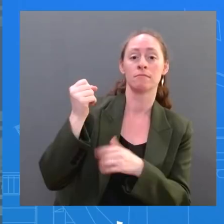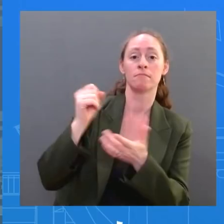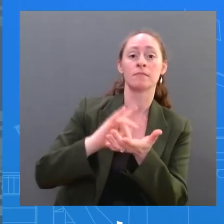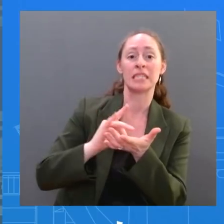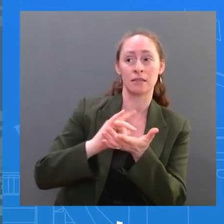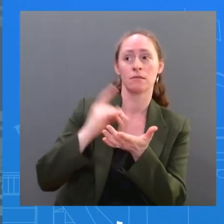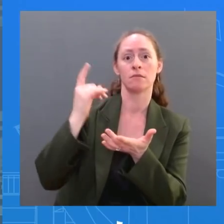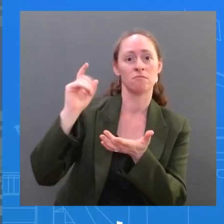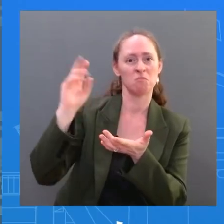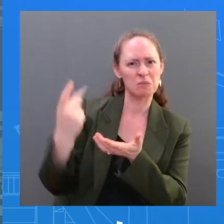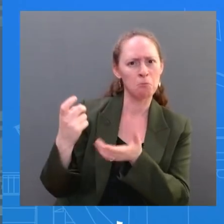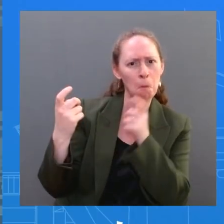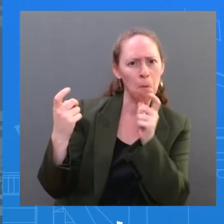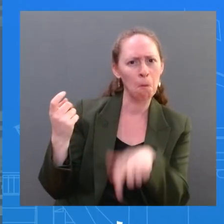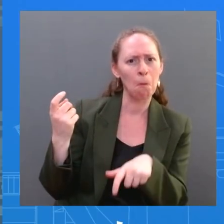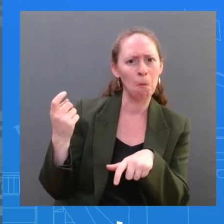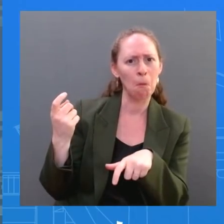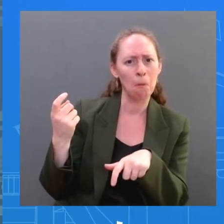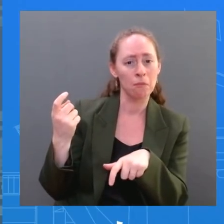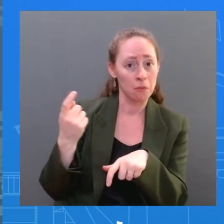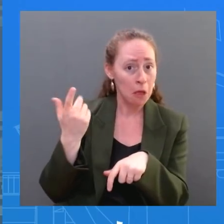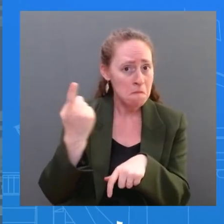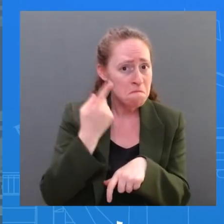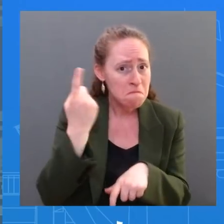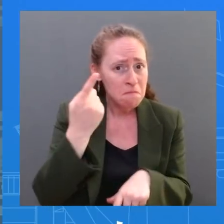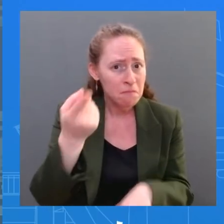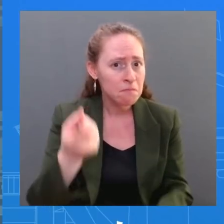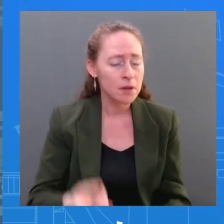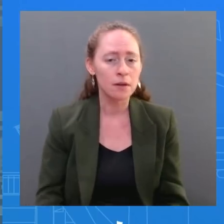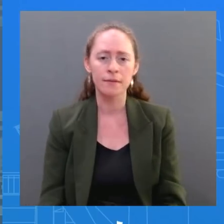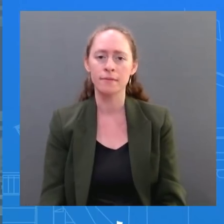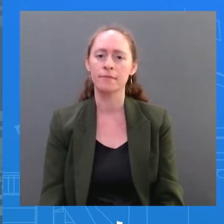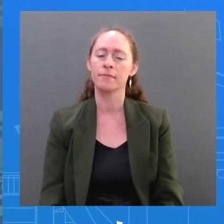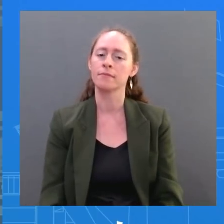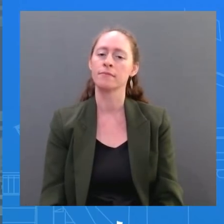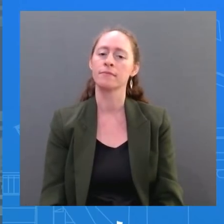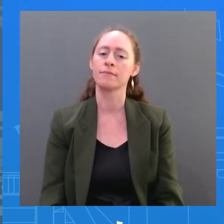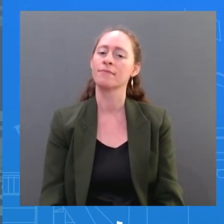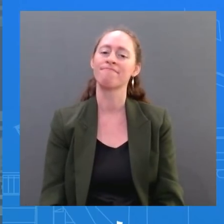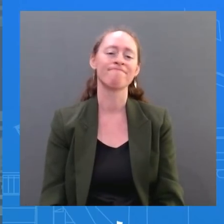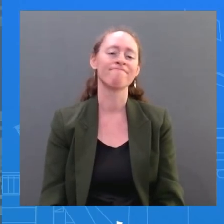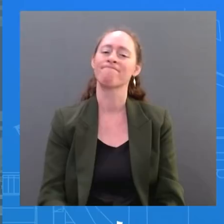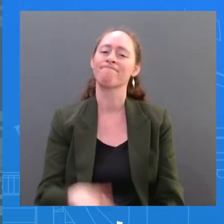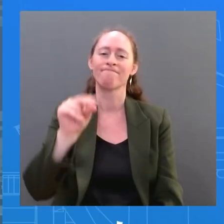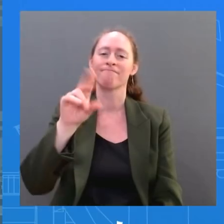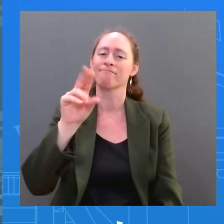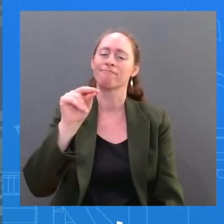it is not available without a prescription. And -- and, in fact, there are part of these --